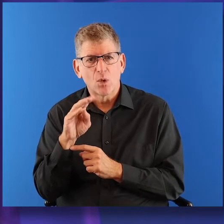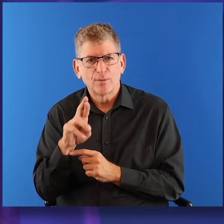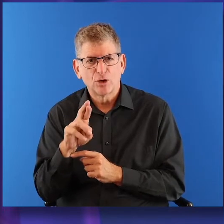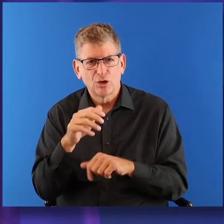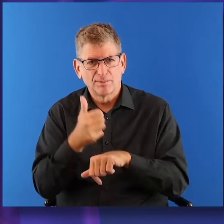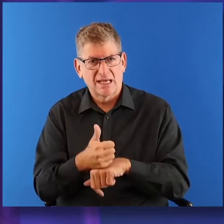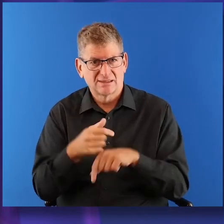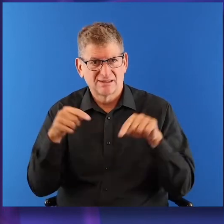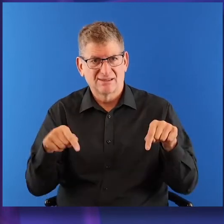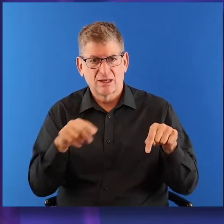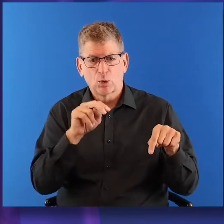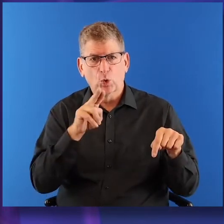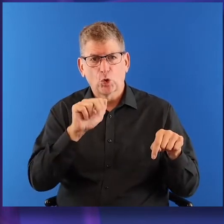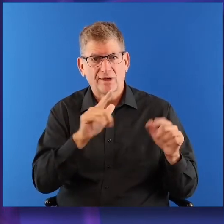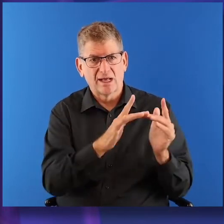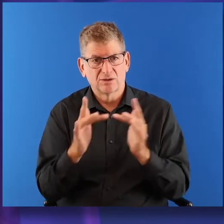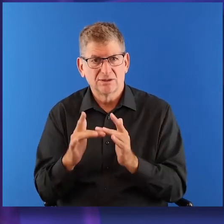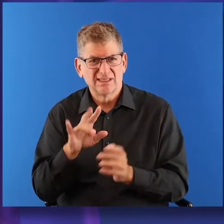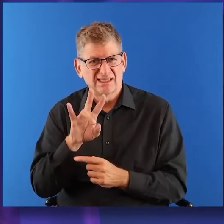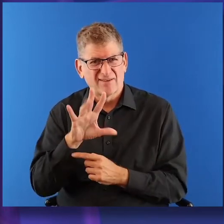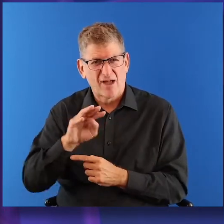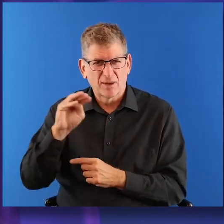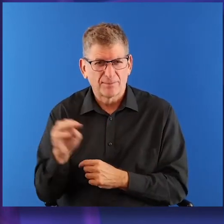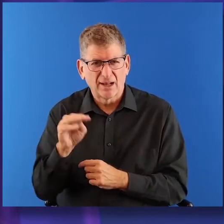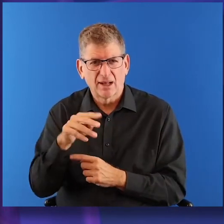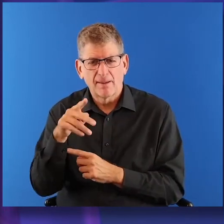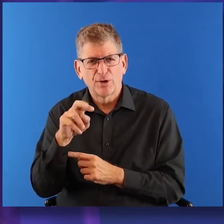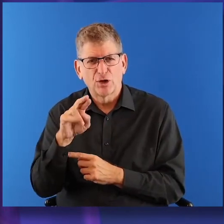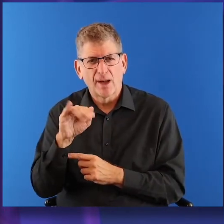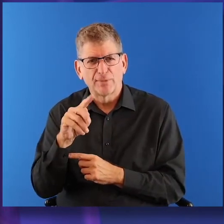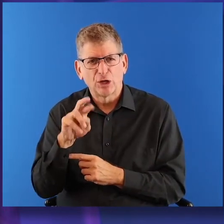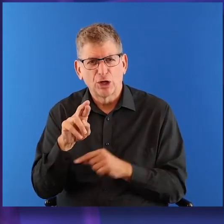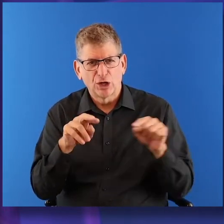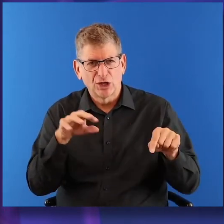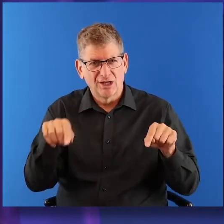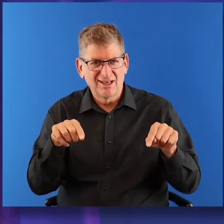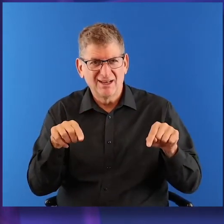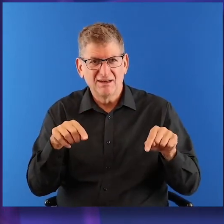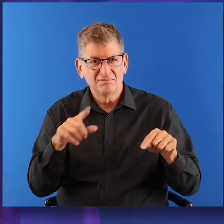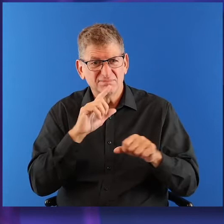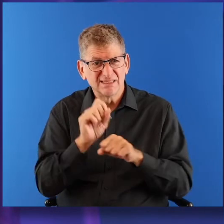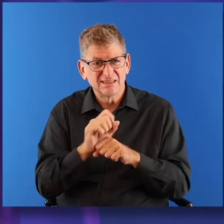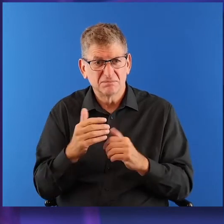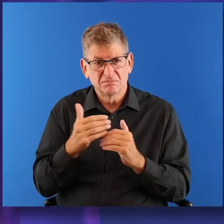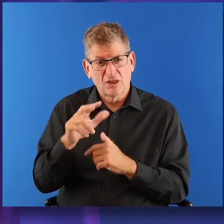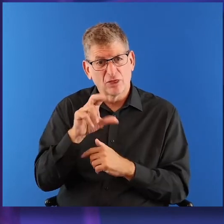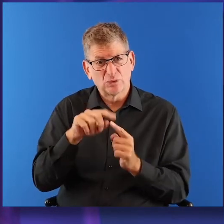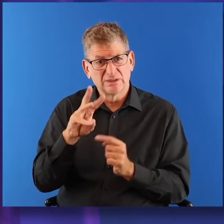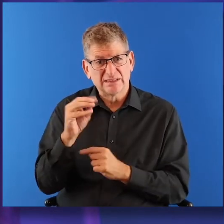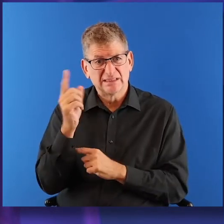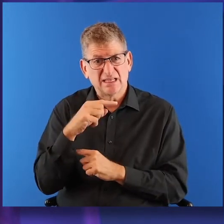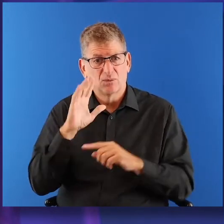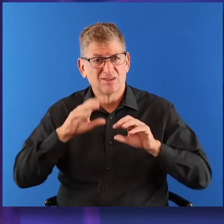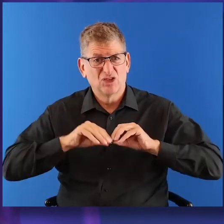75 million perimeters piece. Literally within the next 30-60 days, we're releasing much larger versions of this,